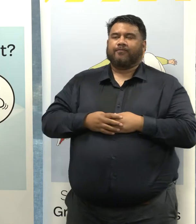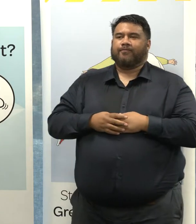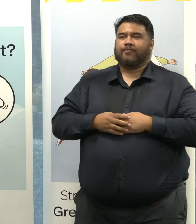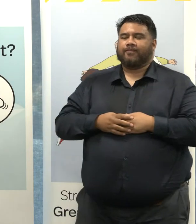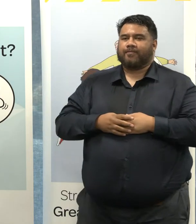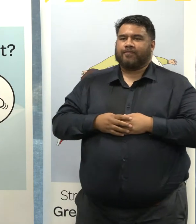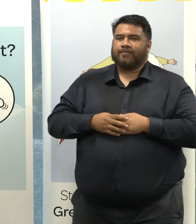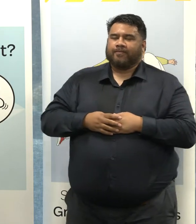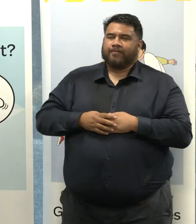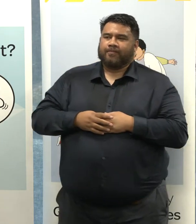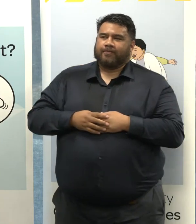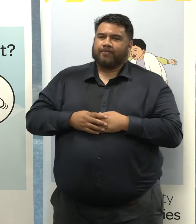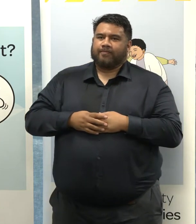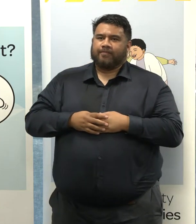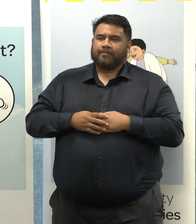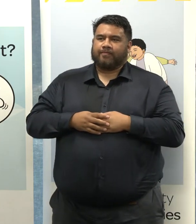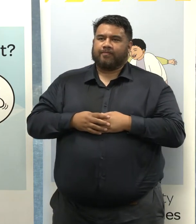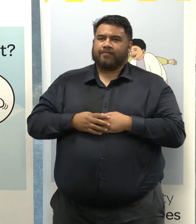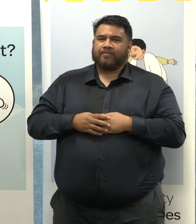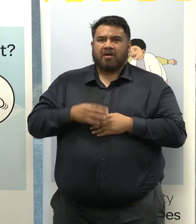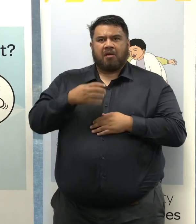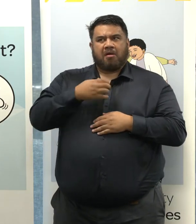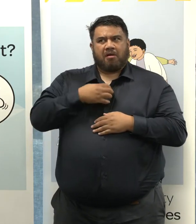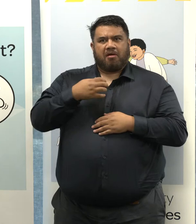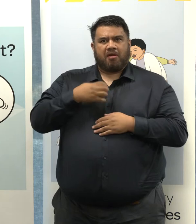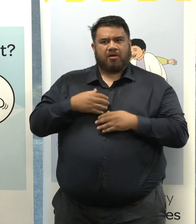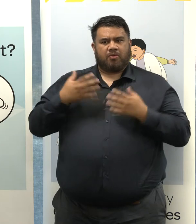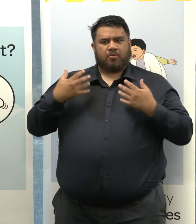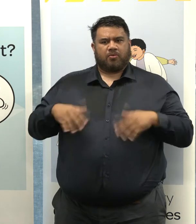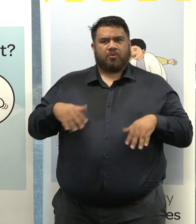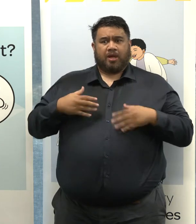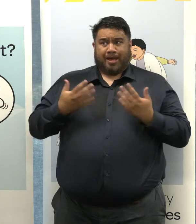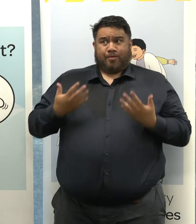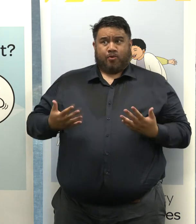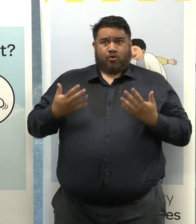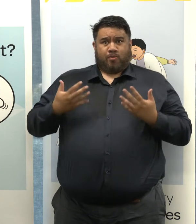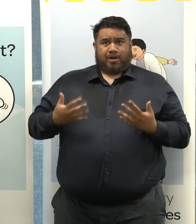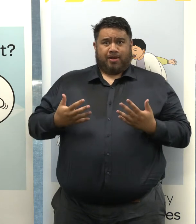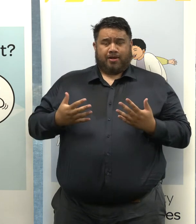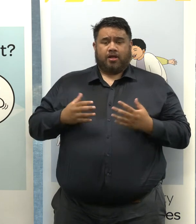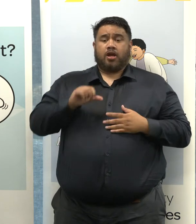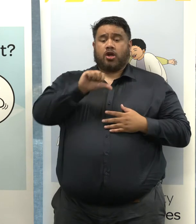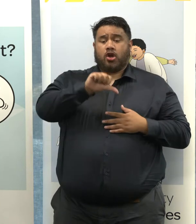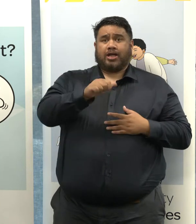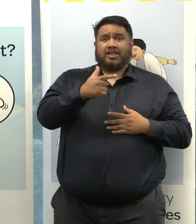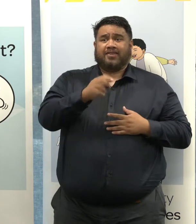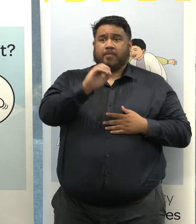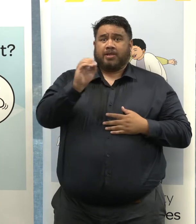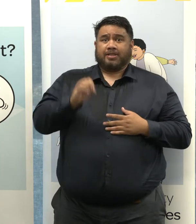COVID Record.